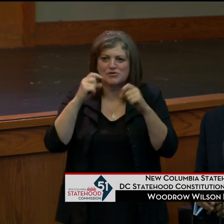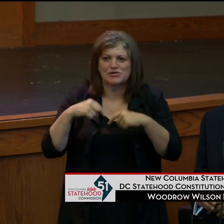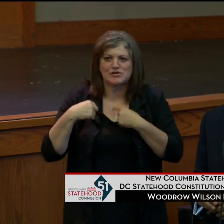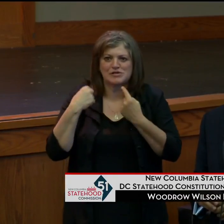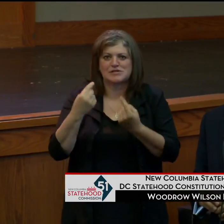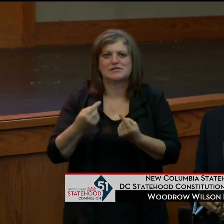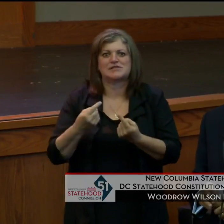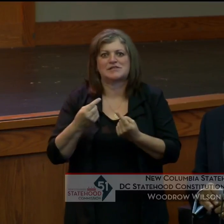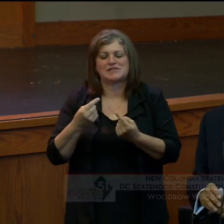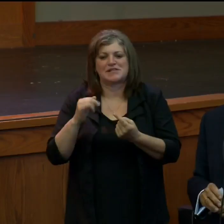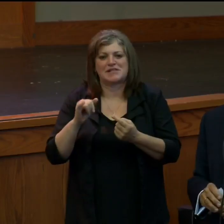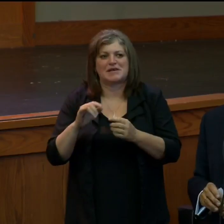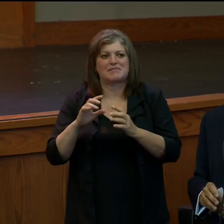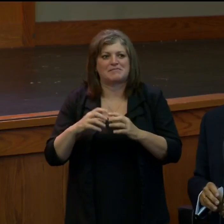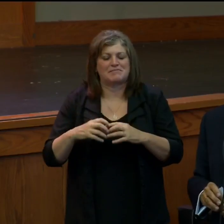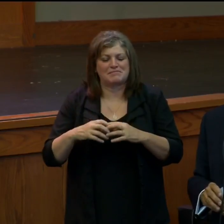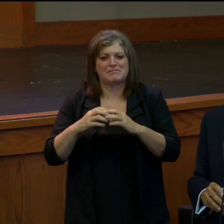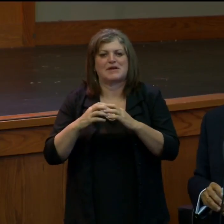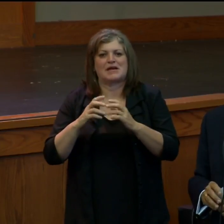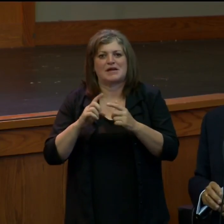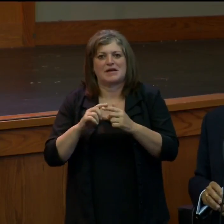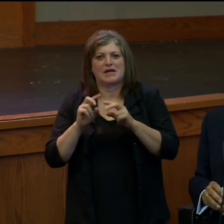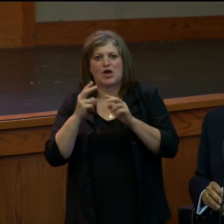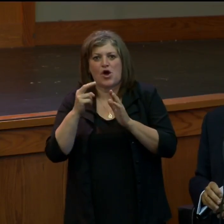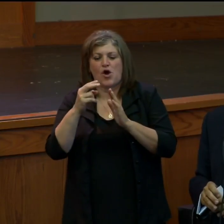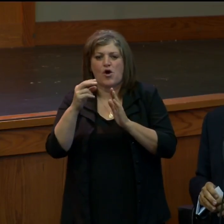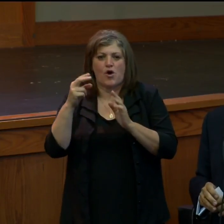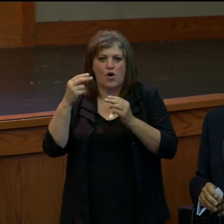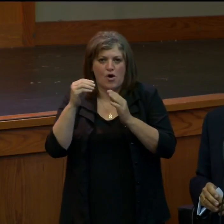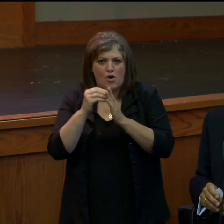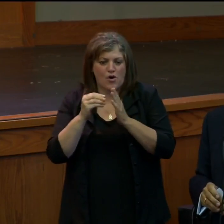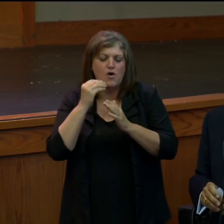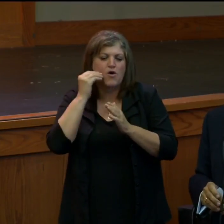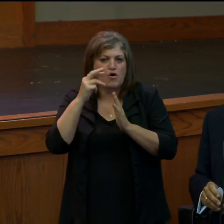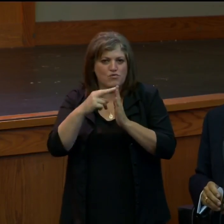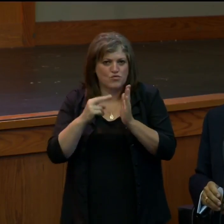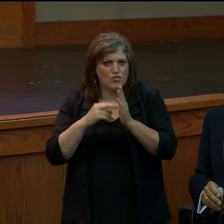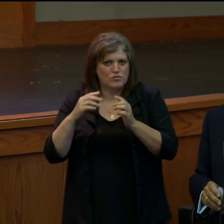BEGAN AND WATCHED THE EMERGENCE OF HOME RULE IN THE '70s.